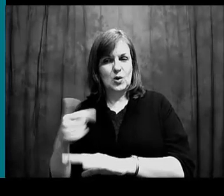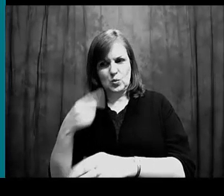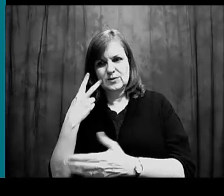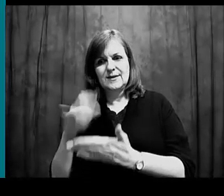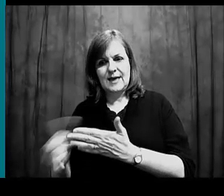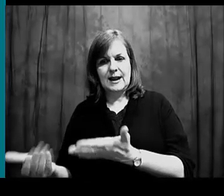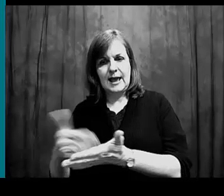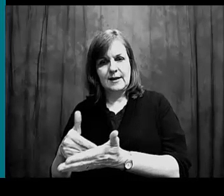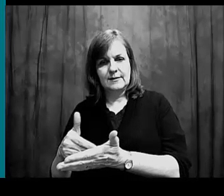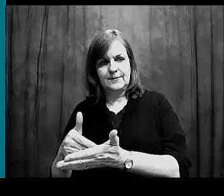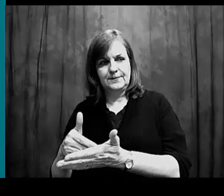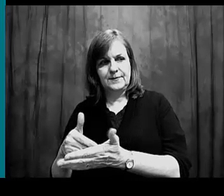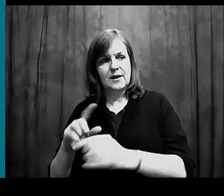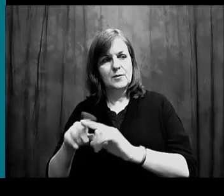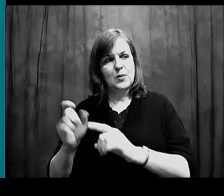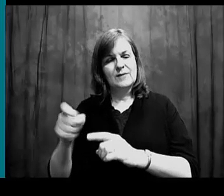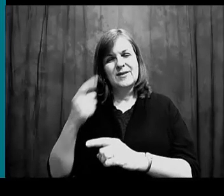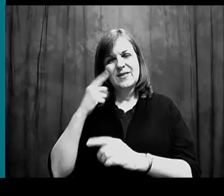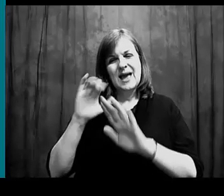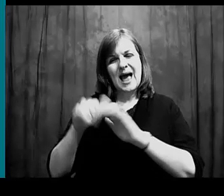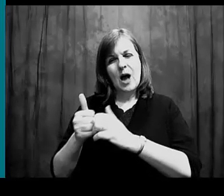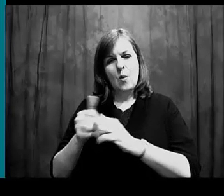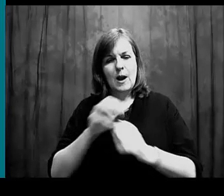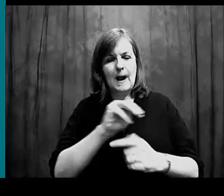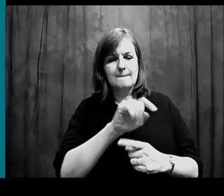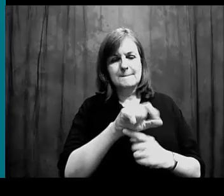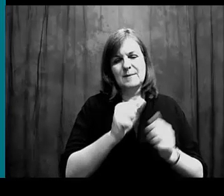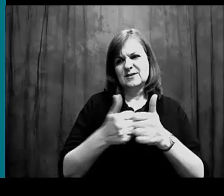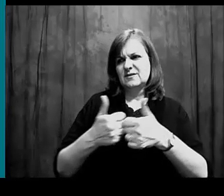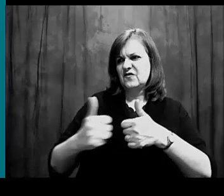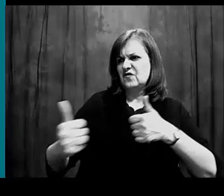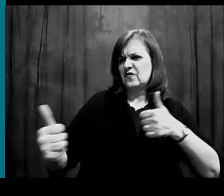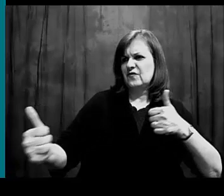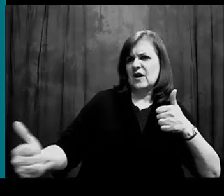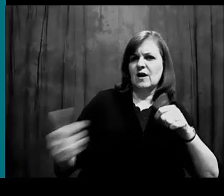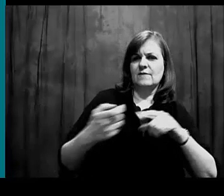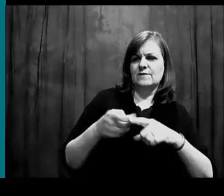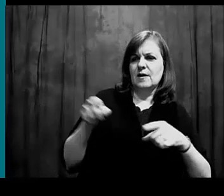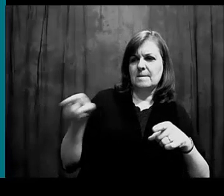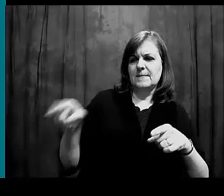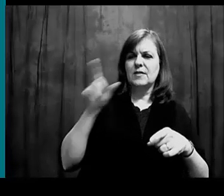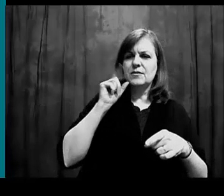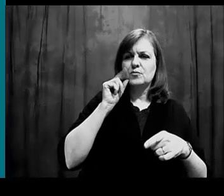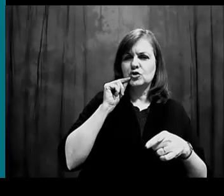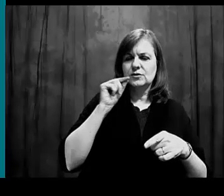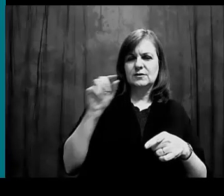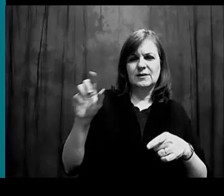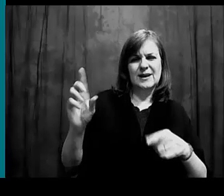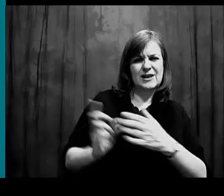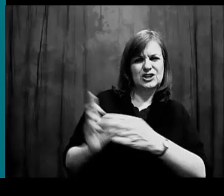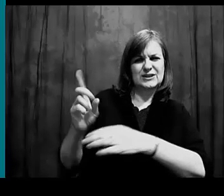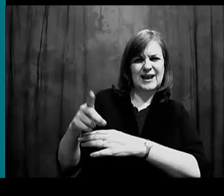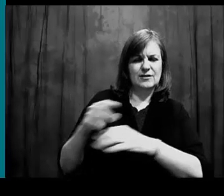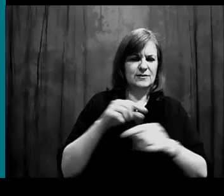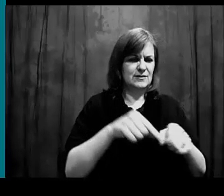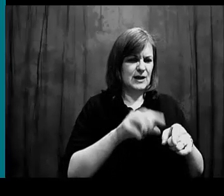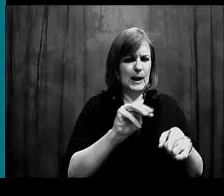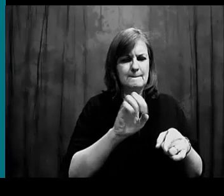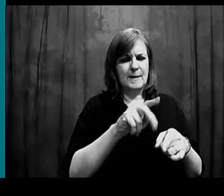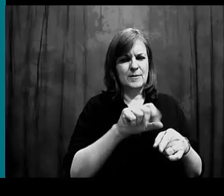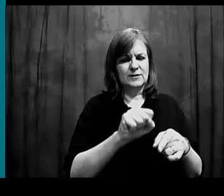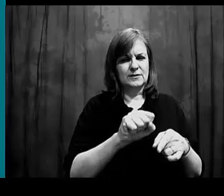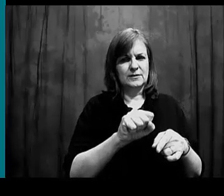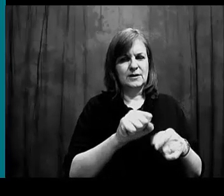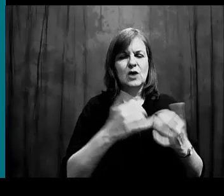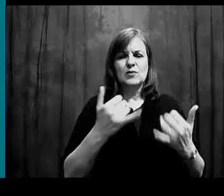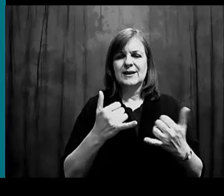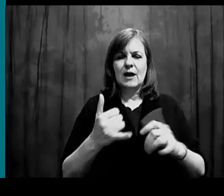but what we will then think about is how are mammals so far to this outside? I'm not concerned about left vs. right in this tree